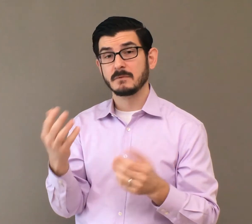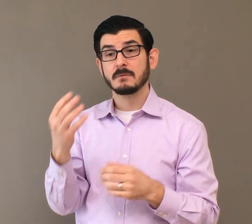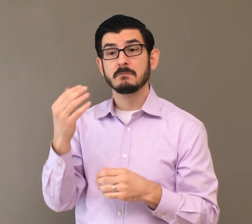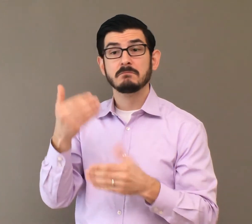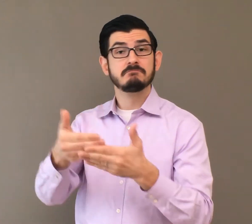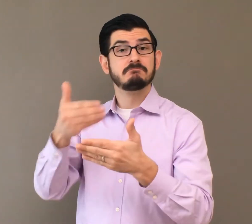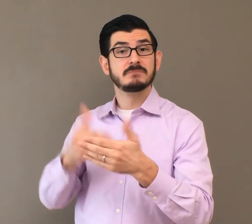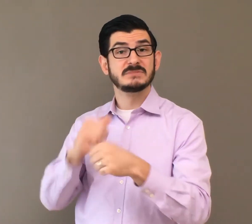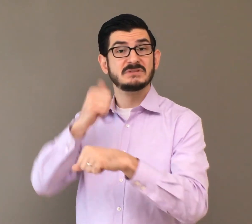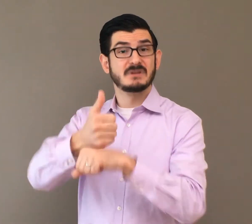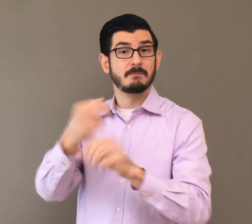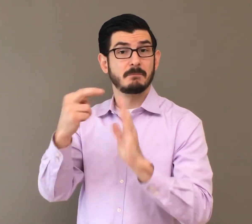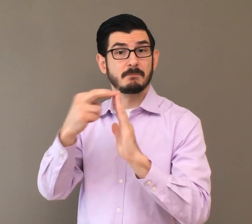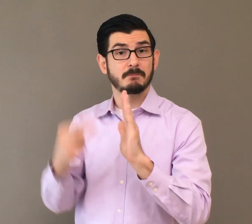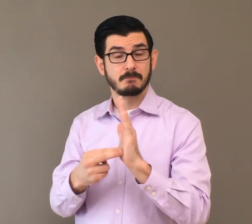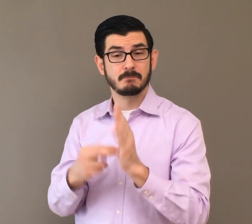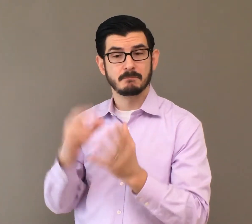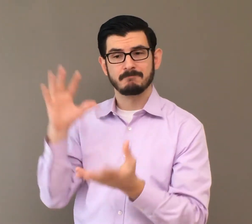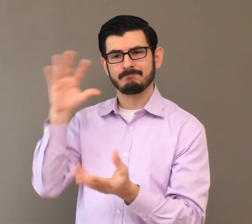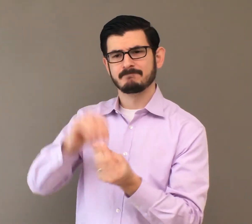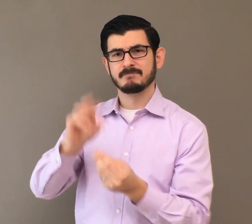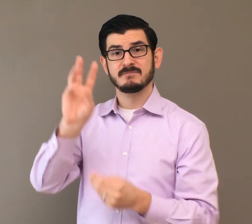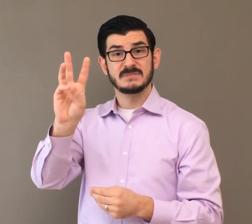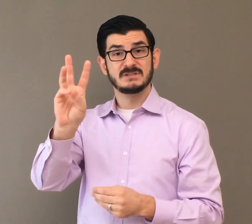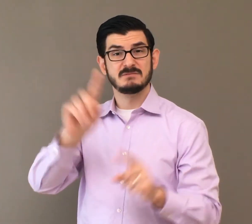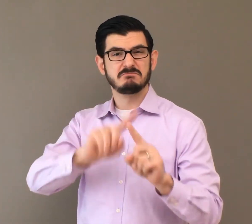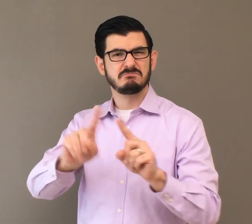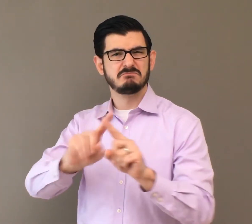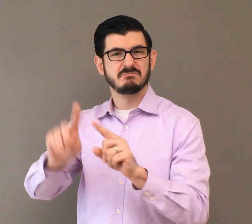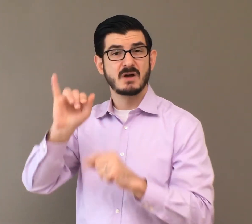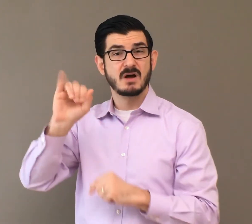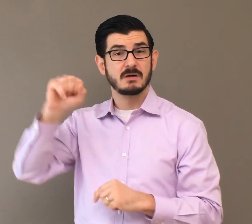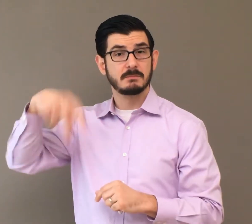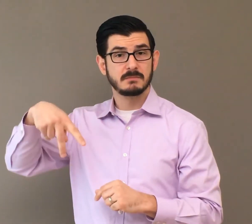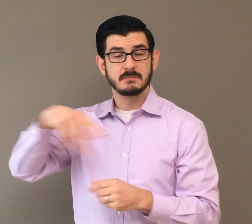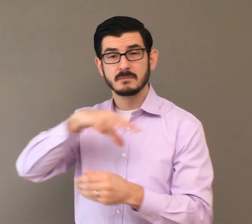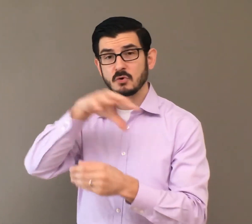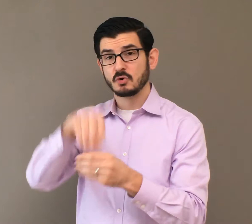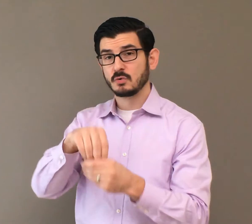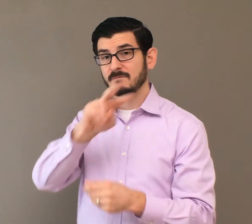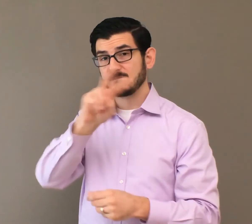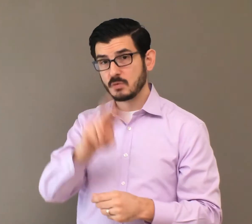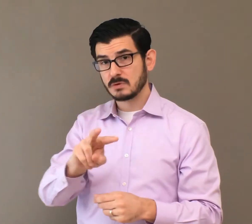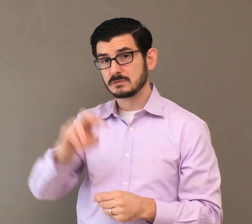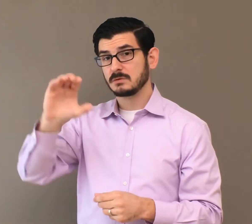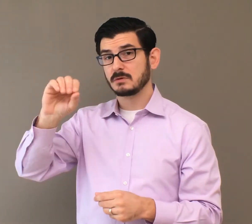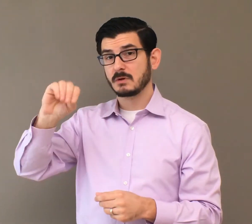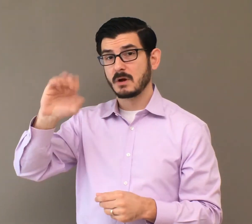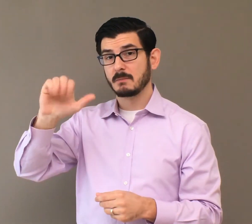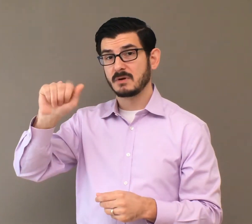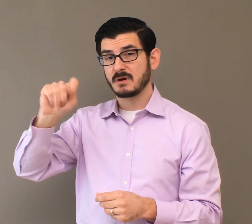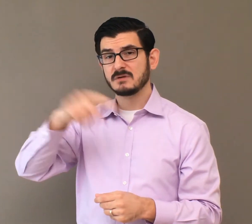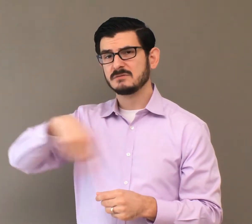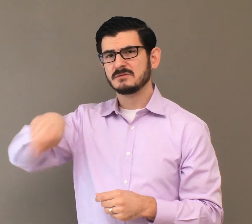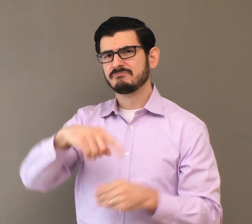the rationale. Before this rule was passed, the six large ISPs, including Verizon and Comcast, were